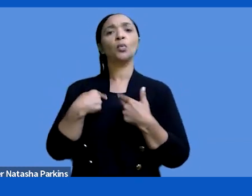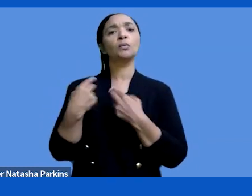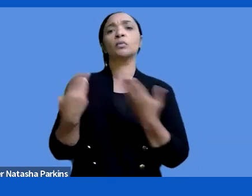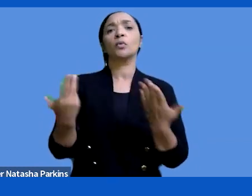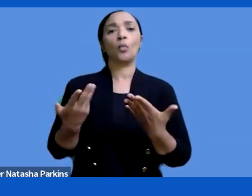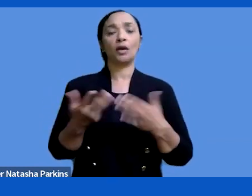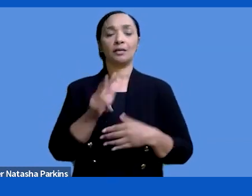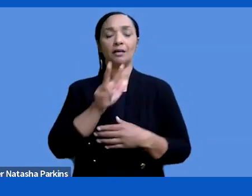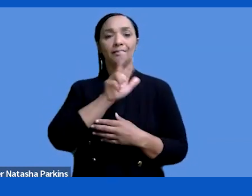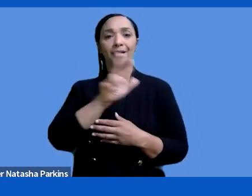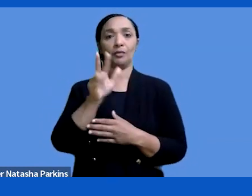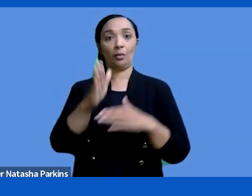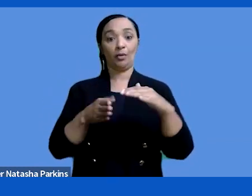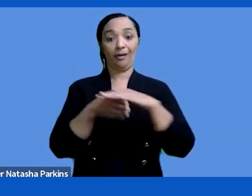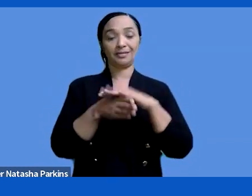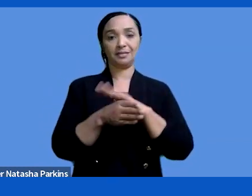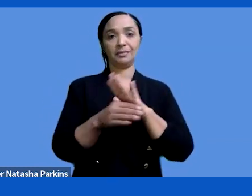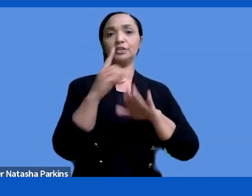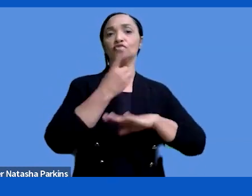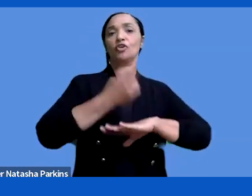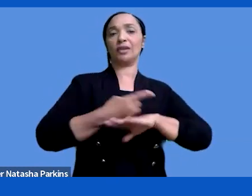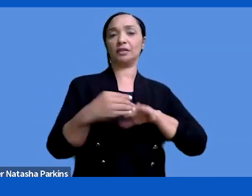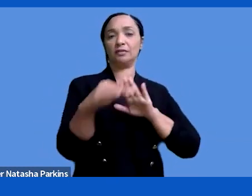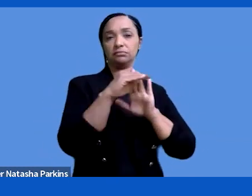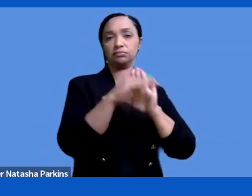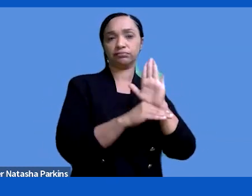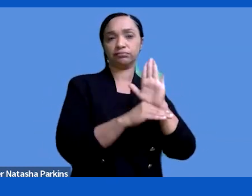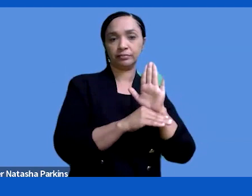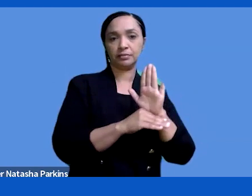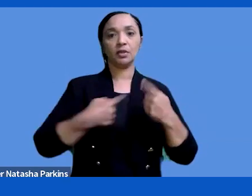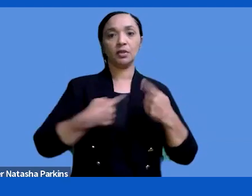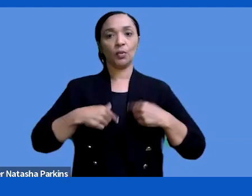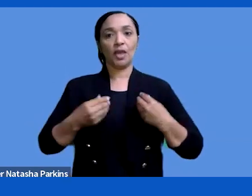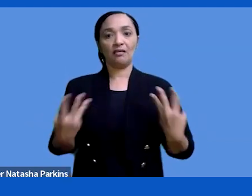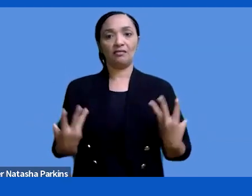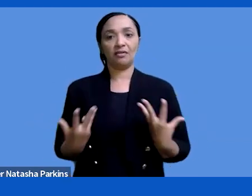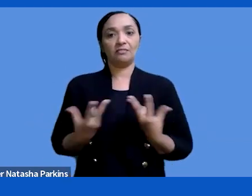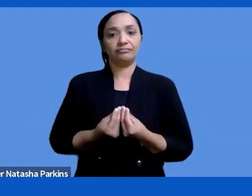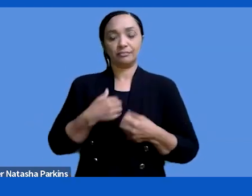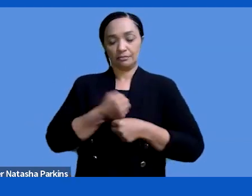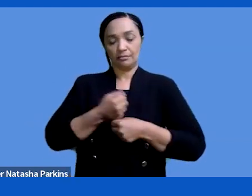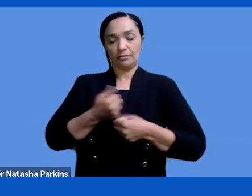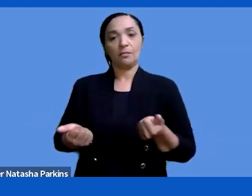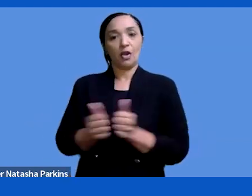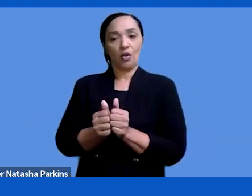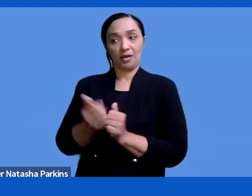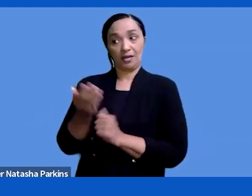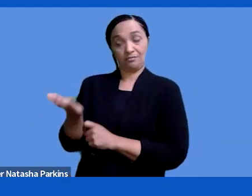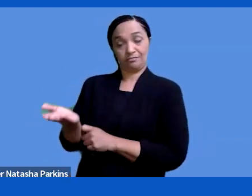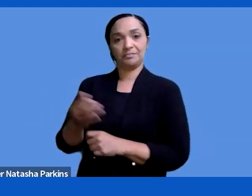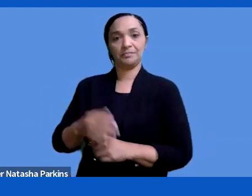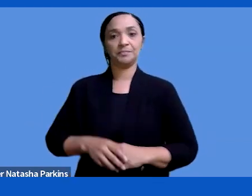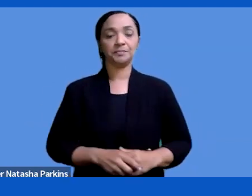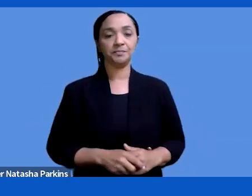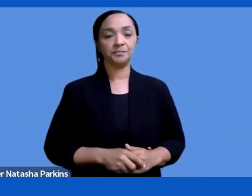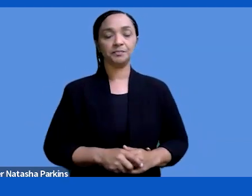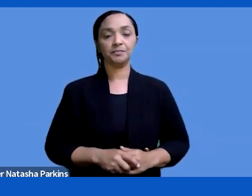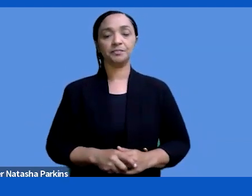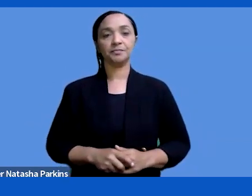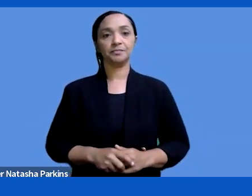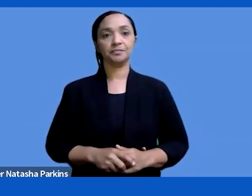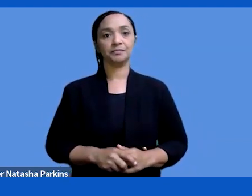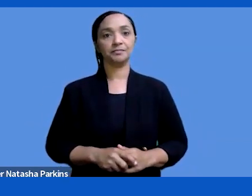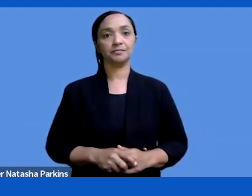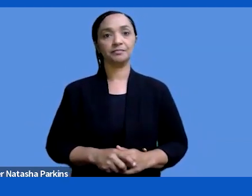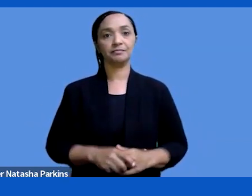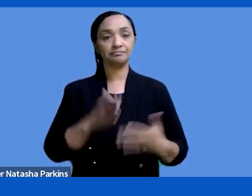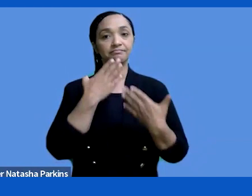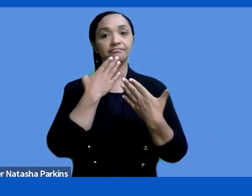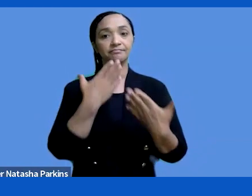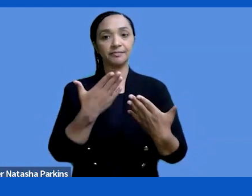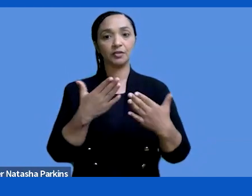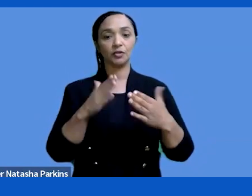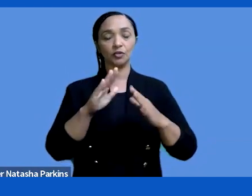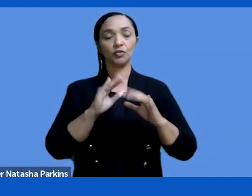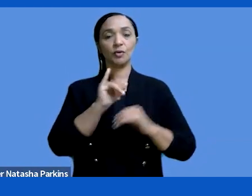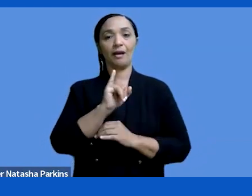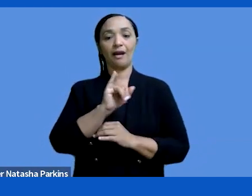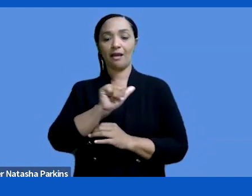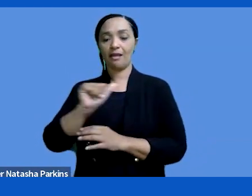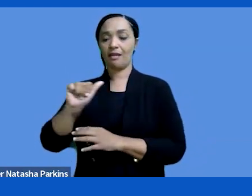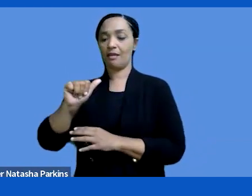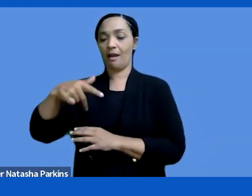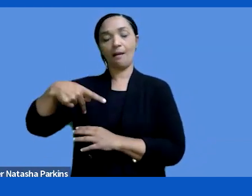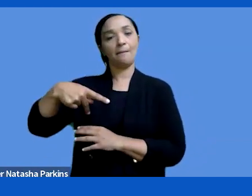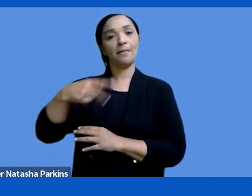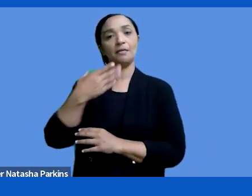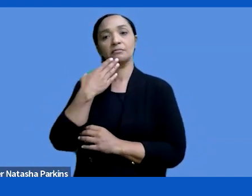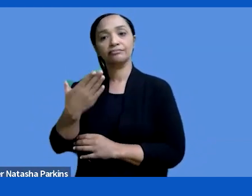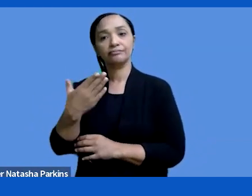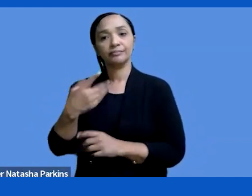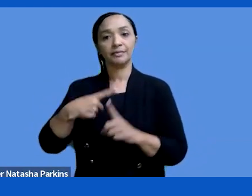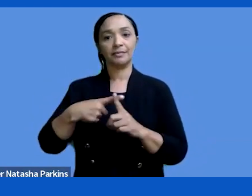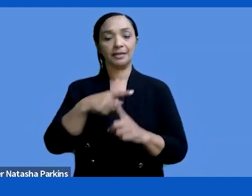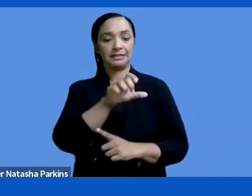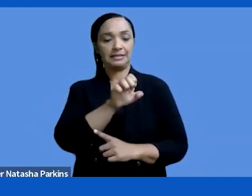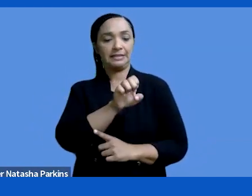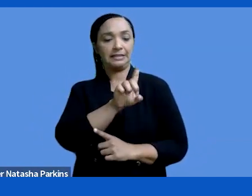Directive. And with me is my colleague in the room. I would like to thank you. Thank you for